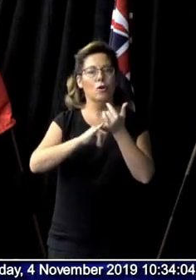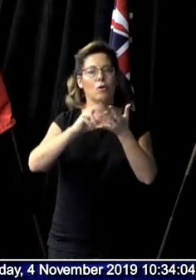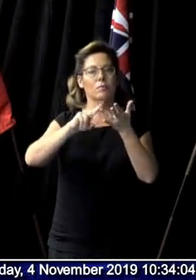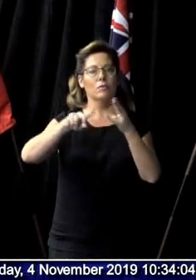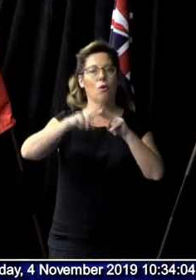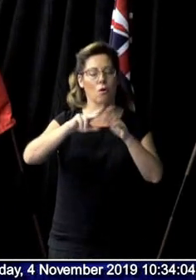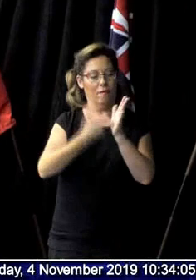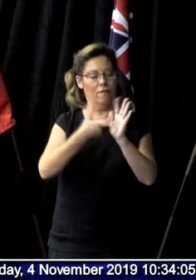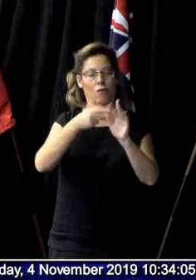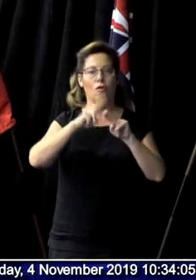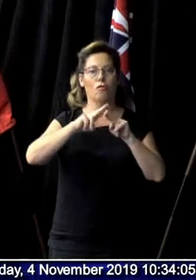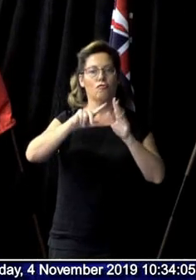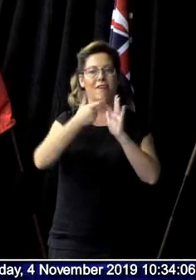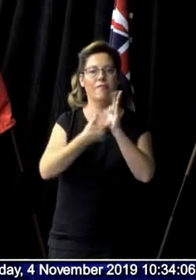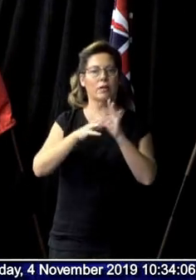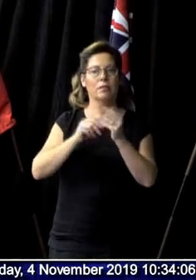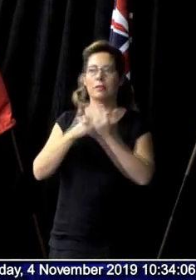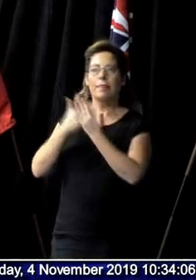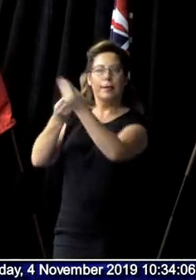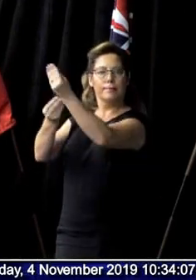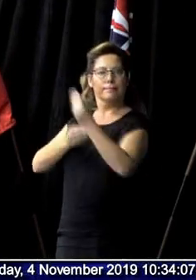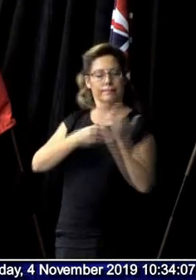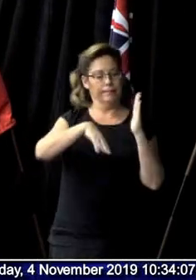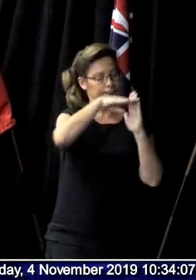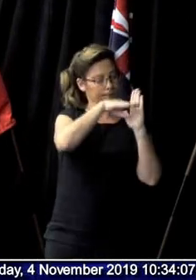Among other topics the Commission is required to expose and examine